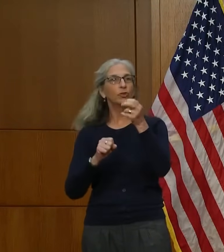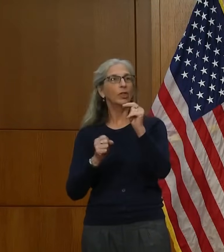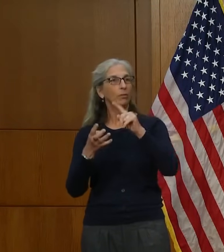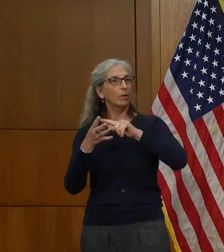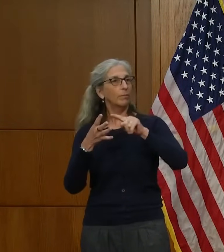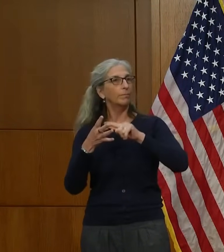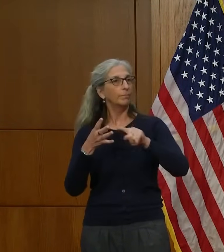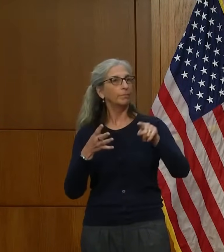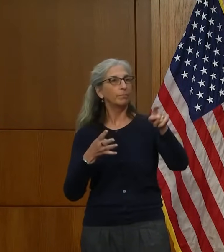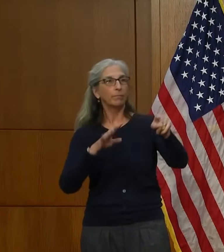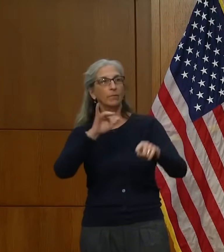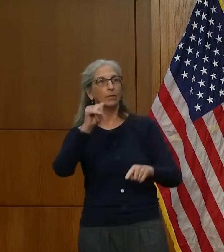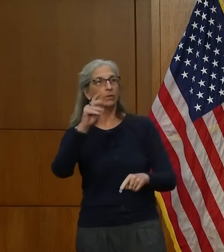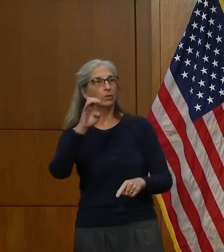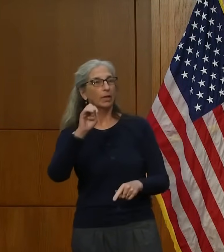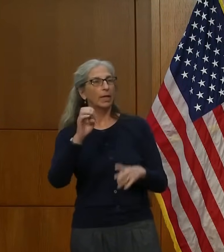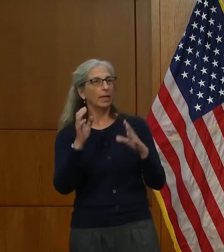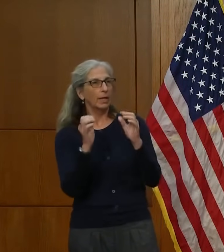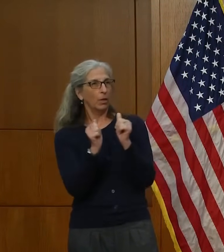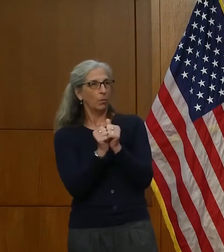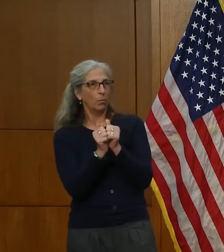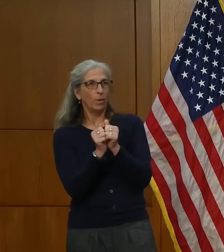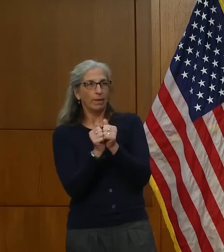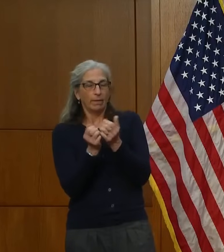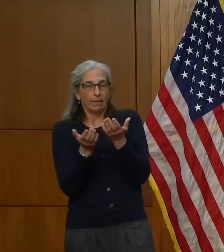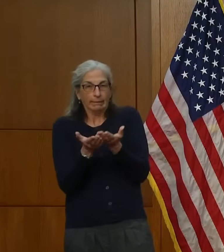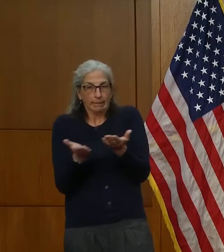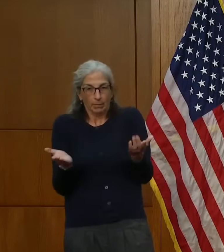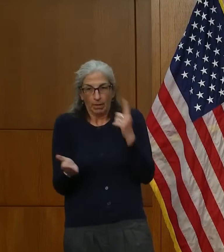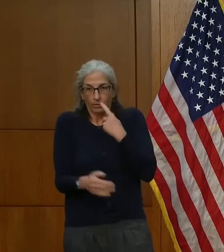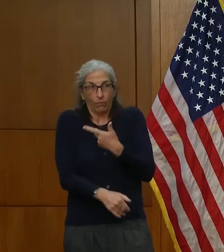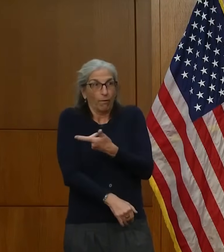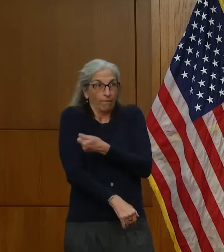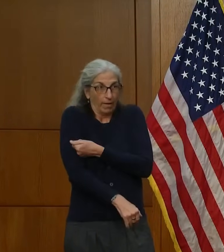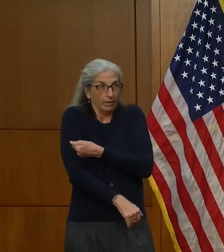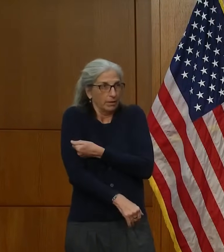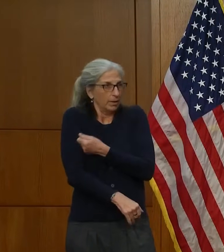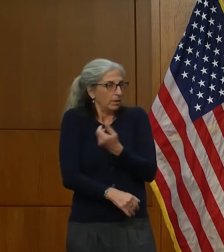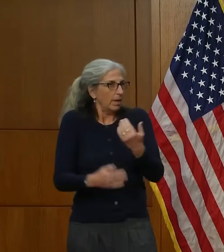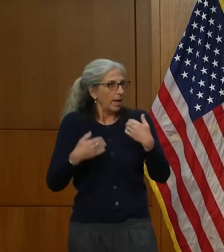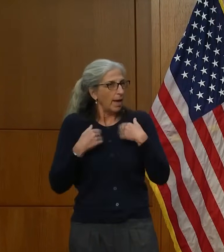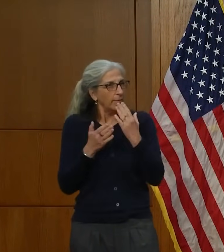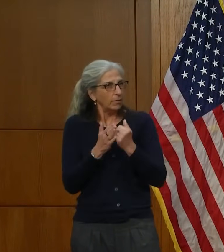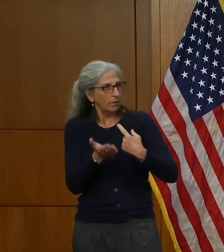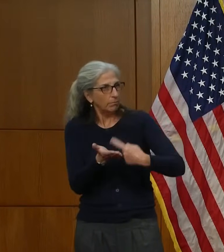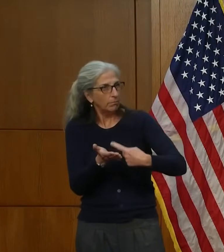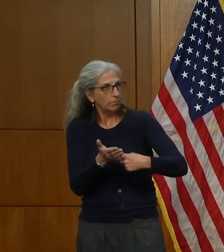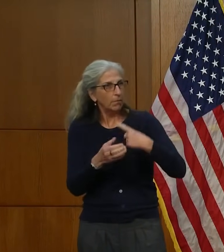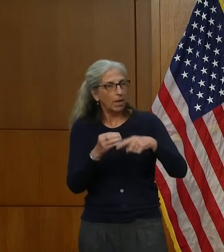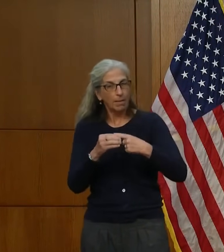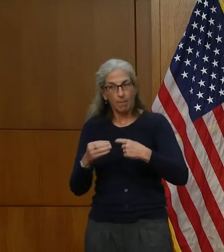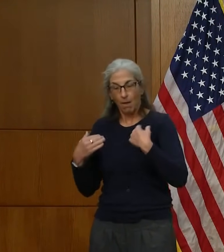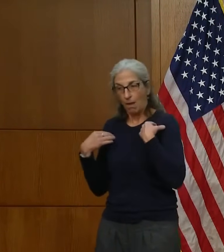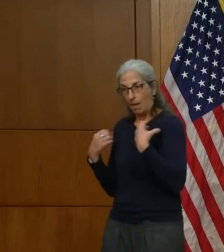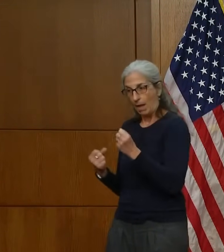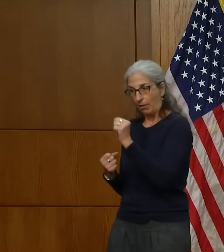WILL BE IN THE EARLY PART OF